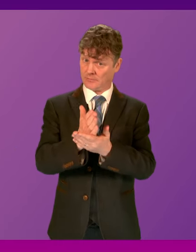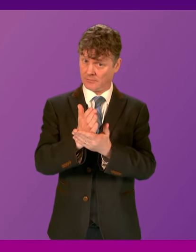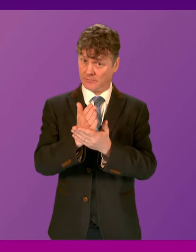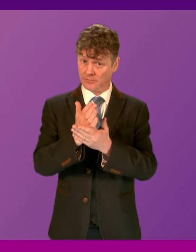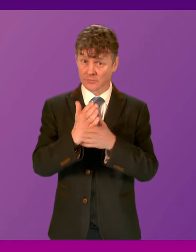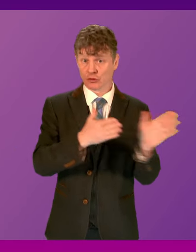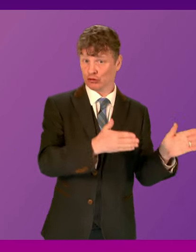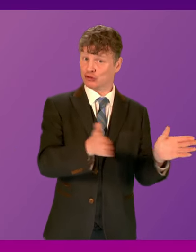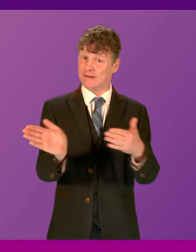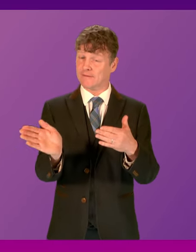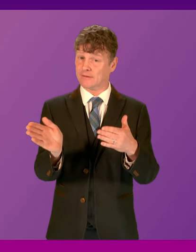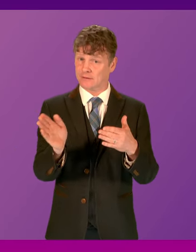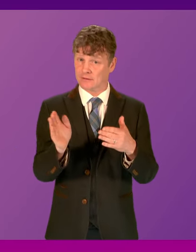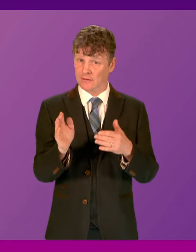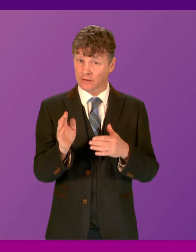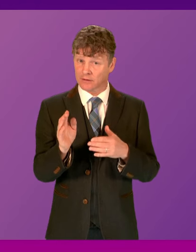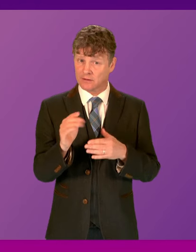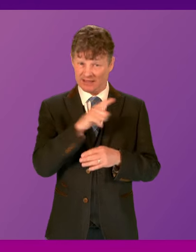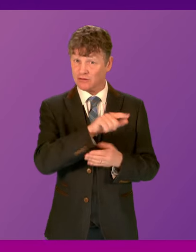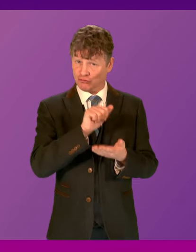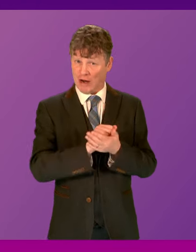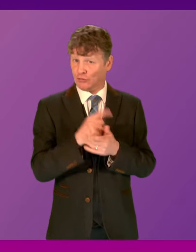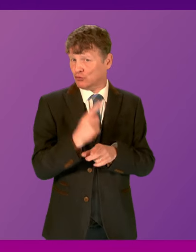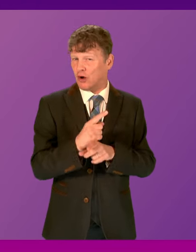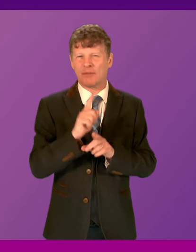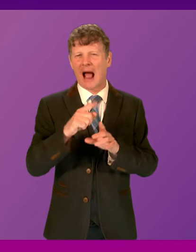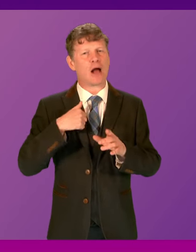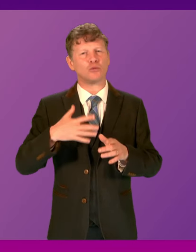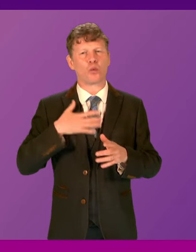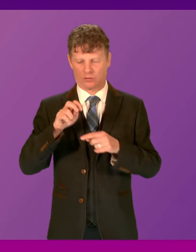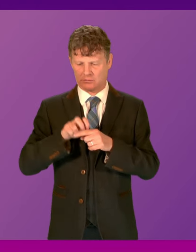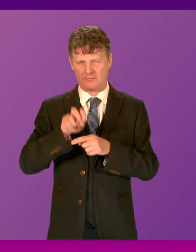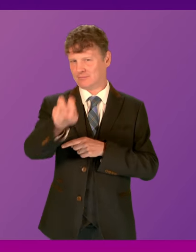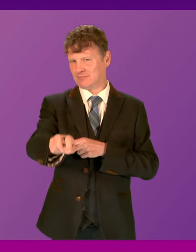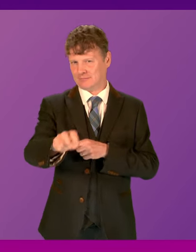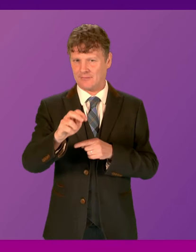that Alex Rowley rightly talks about. Let us not pre-empt the data. Let us examine the data,